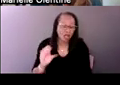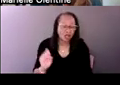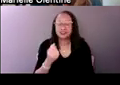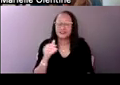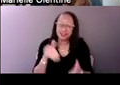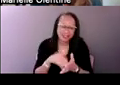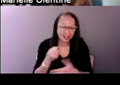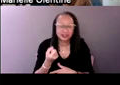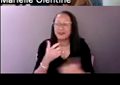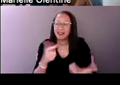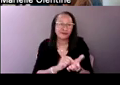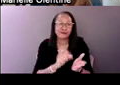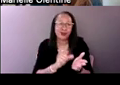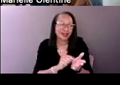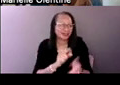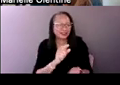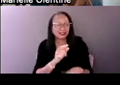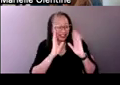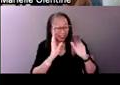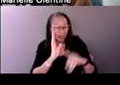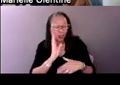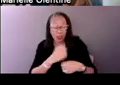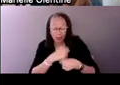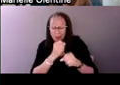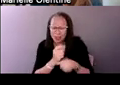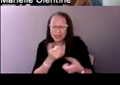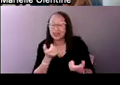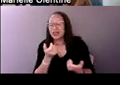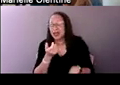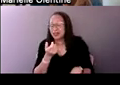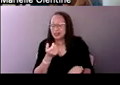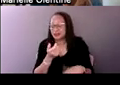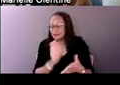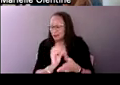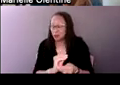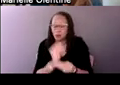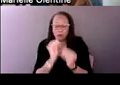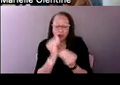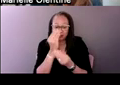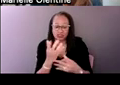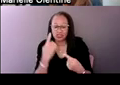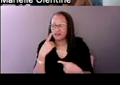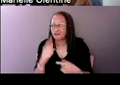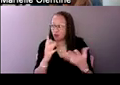really the most difficult part of this process for me, in terms of thinking about building power for yourself.